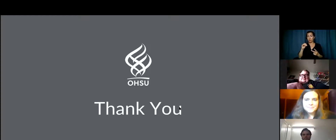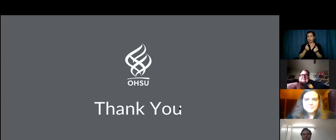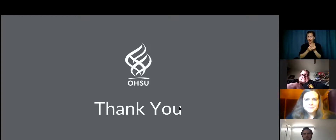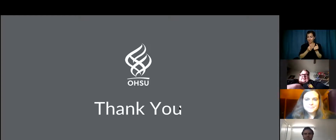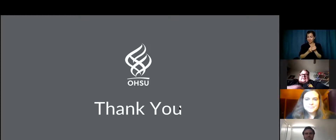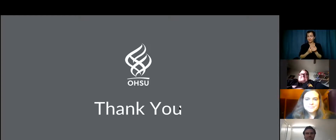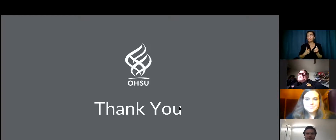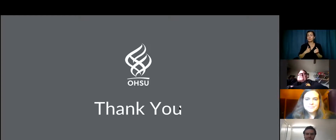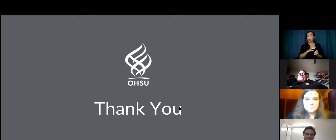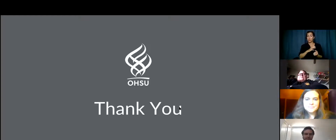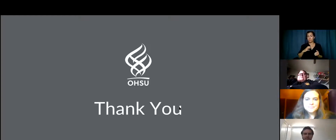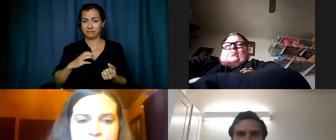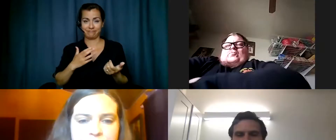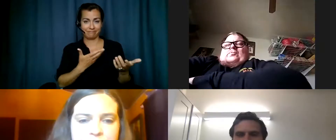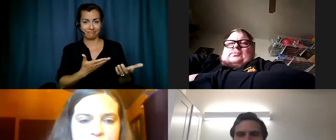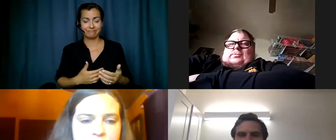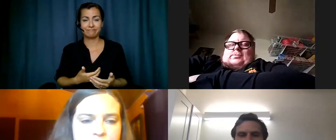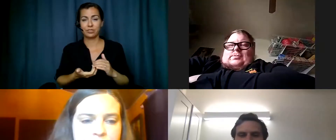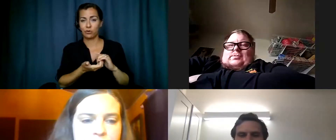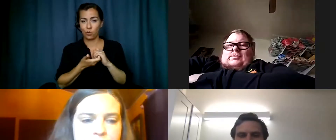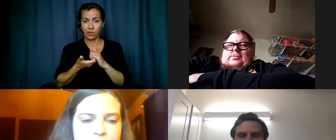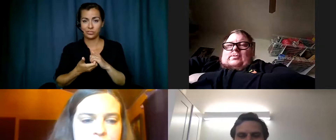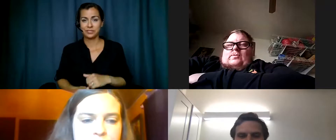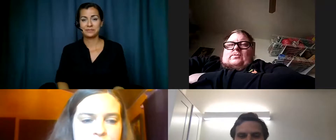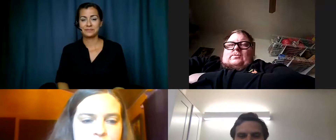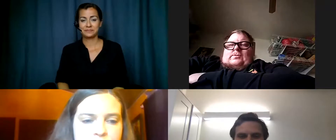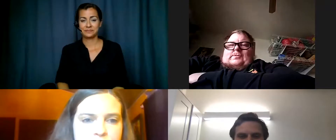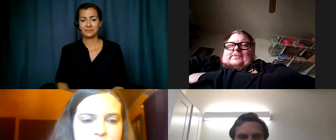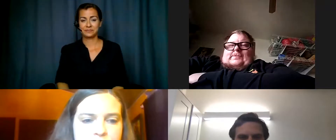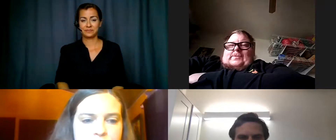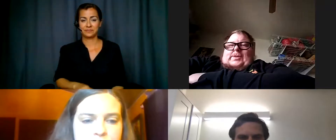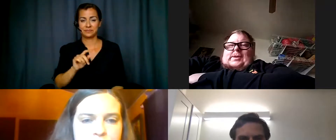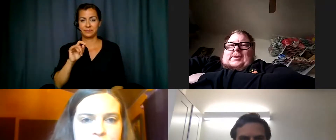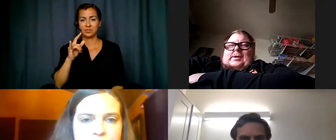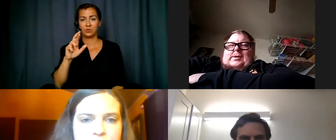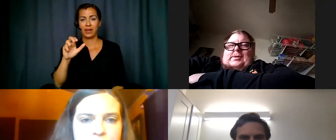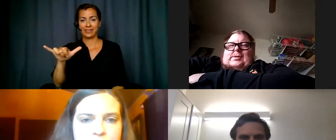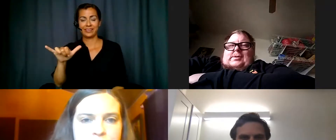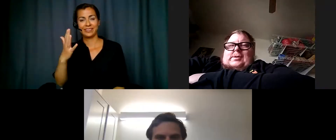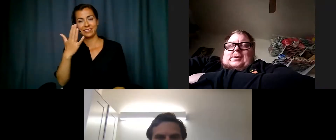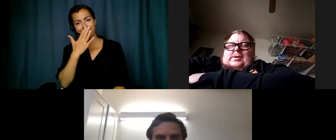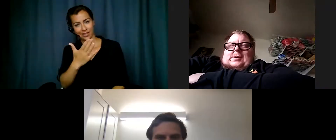vote so that they don't get left out, or